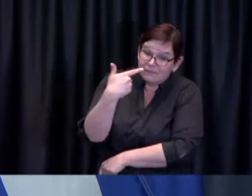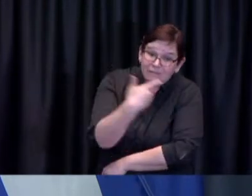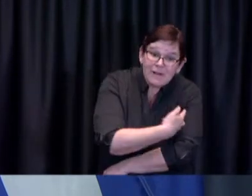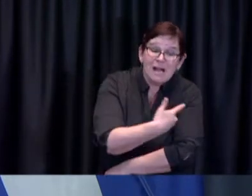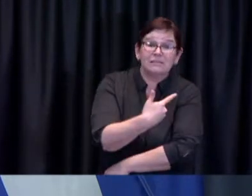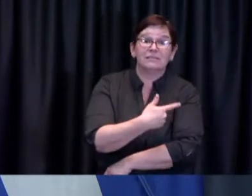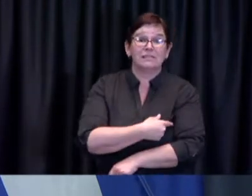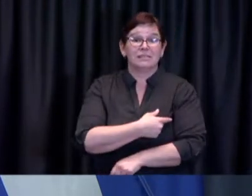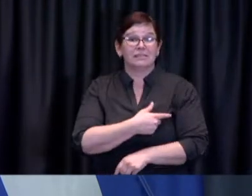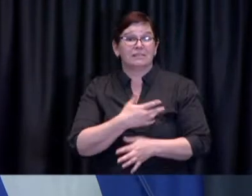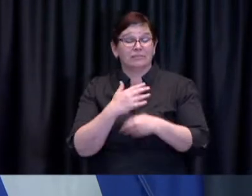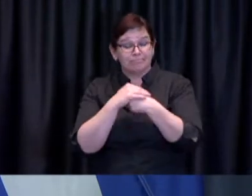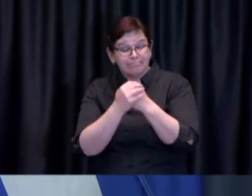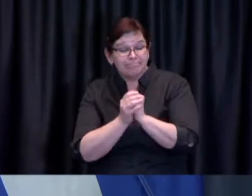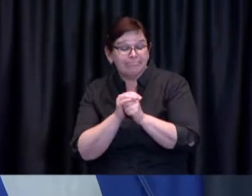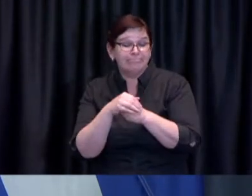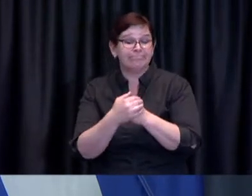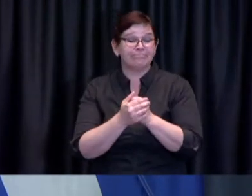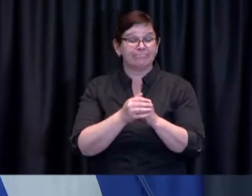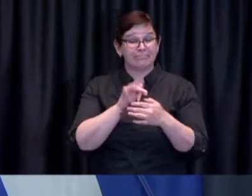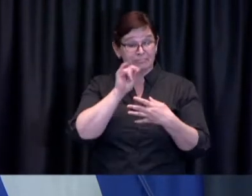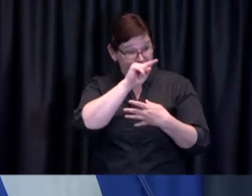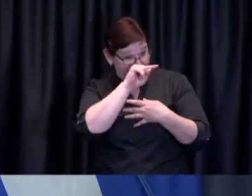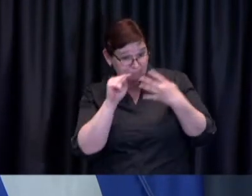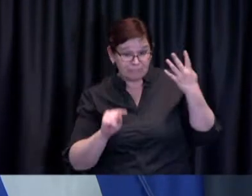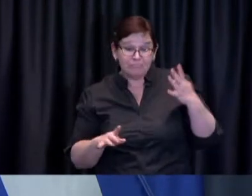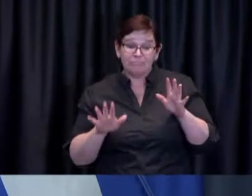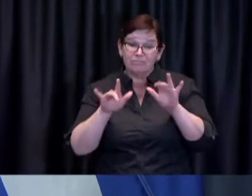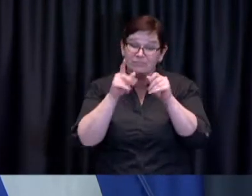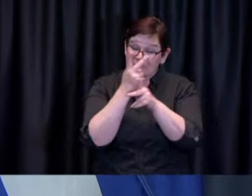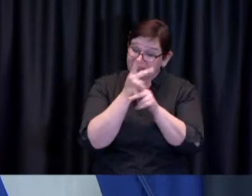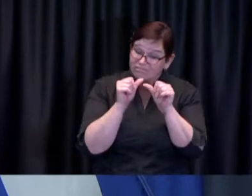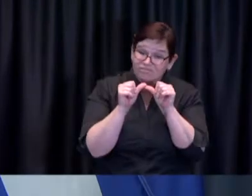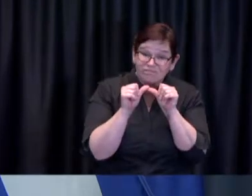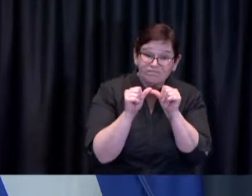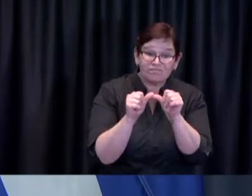able to do that the sooner we'll be able to get back to the kinds of activities and the